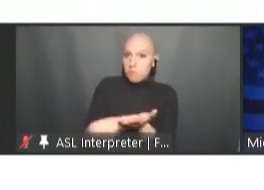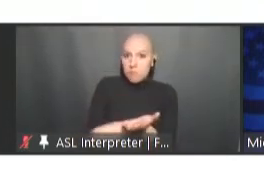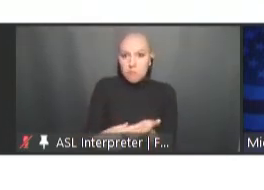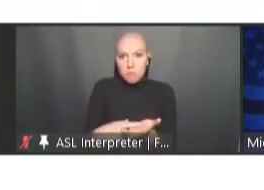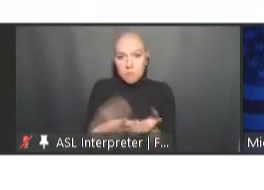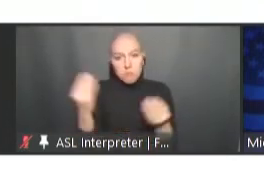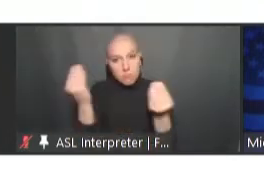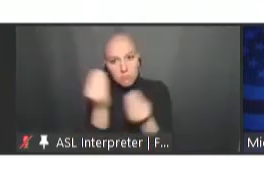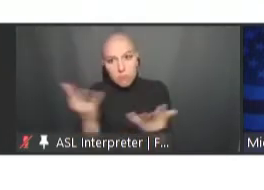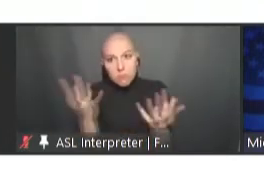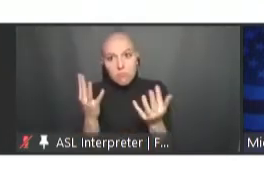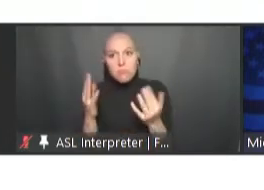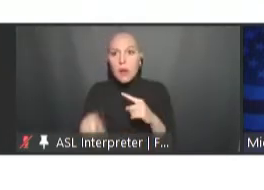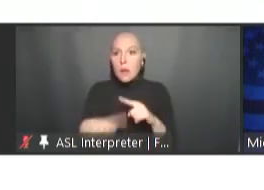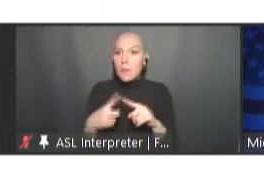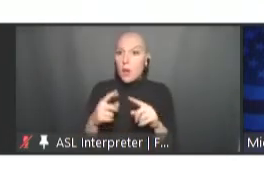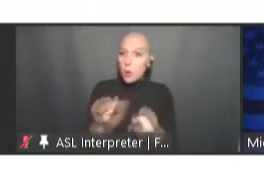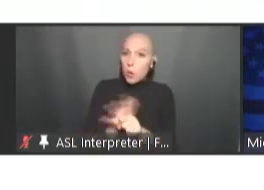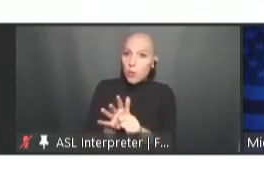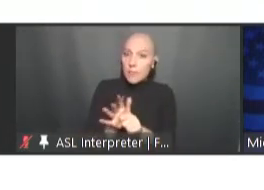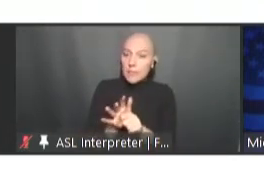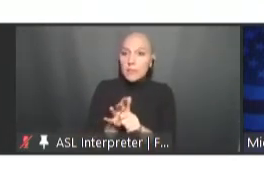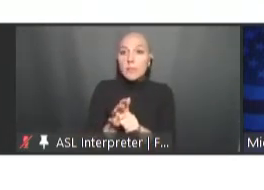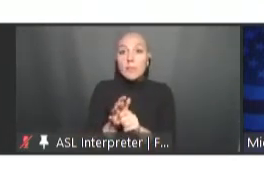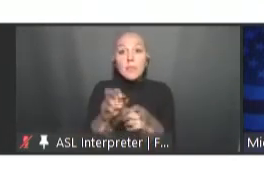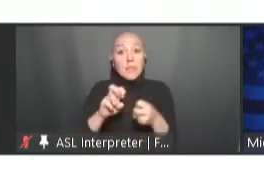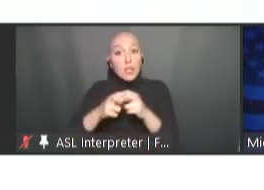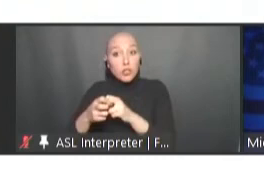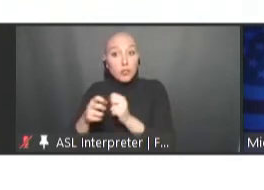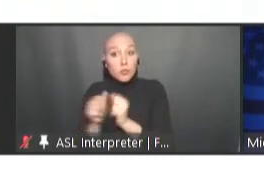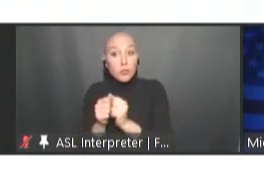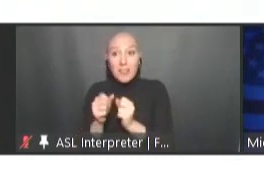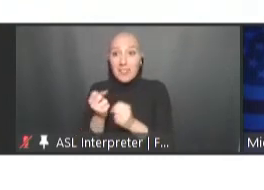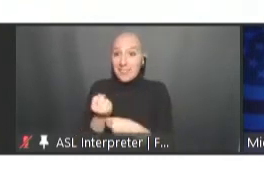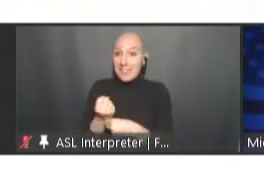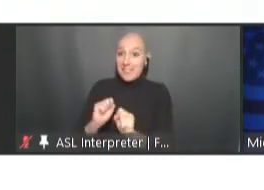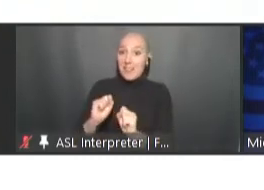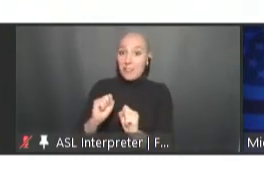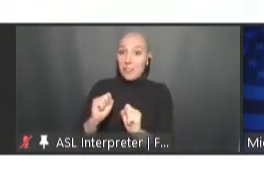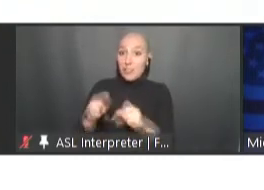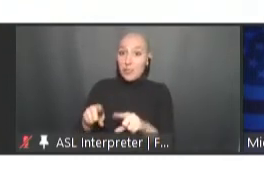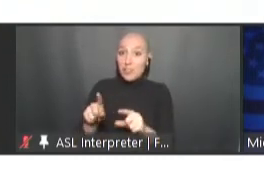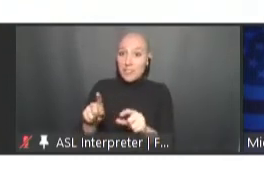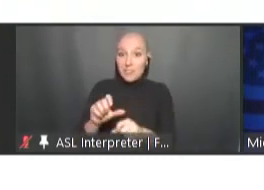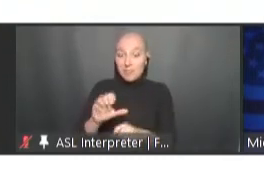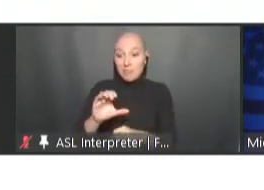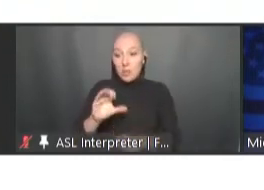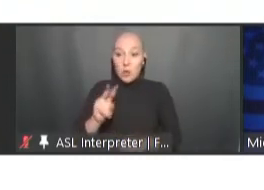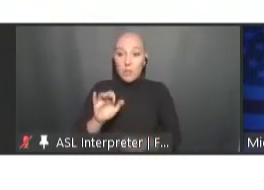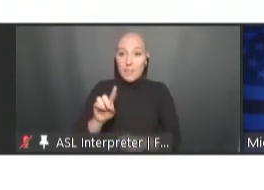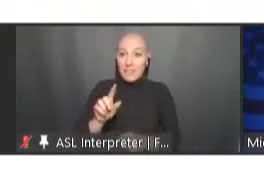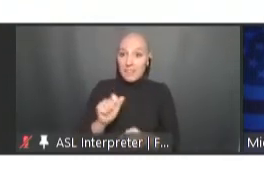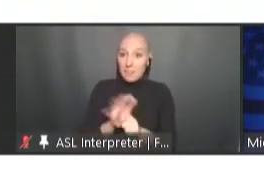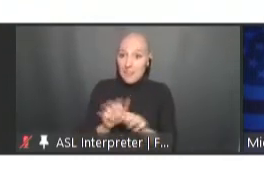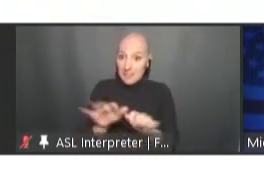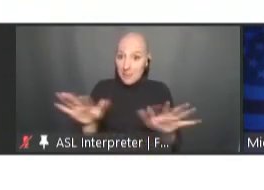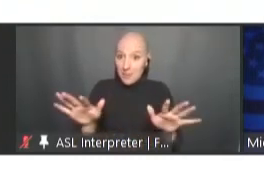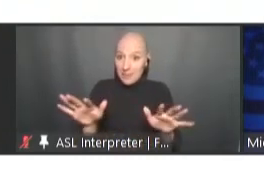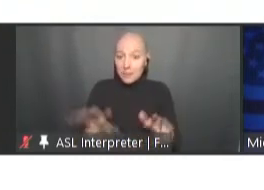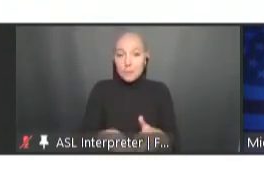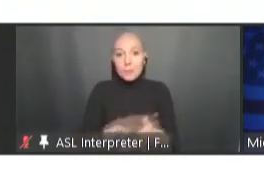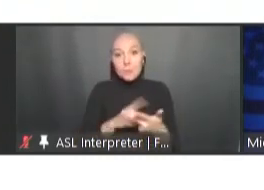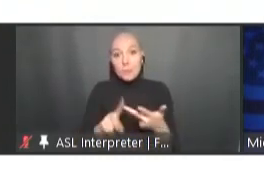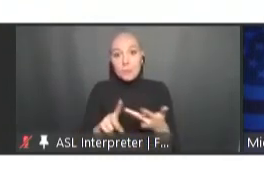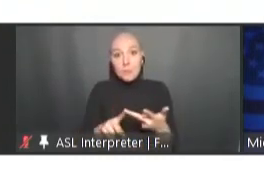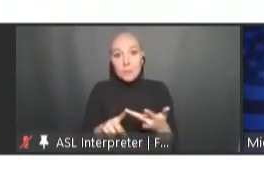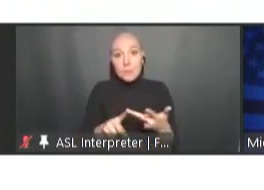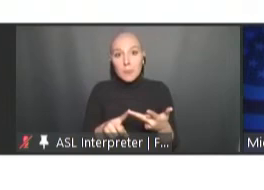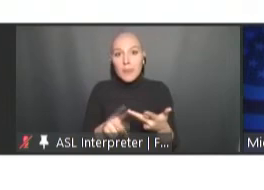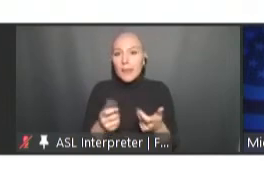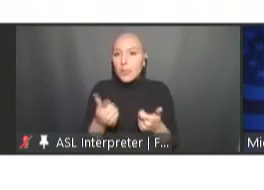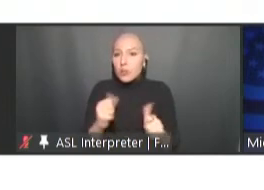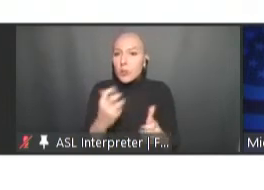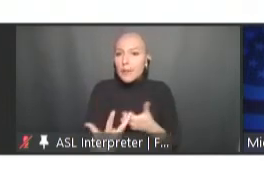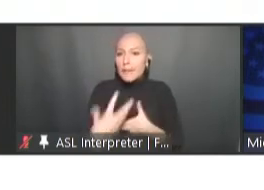issues of keeping safe during this pandemic. And then how do we creatively engage communities in